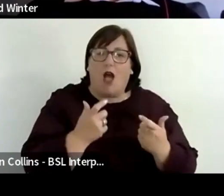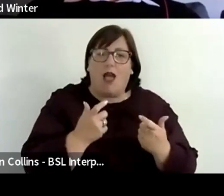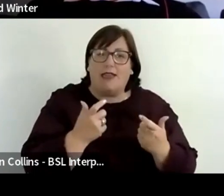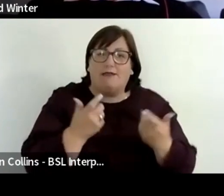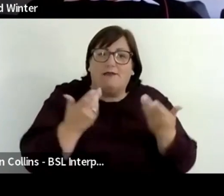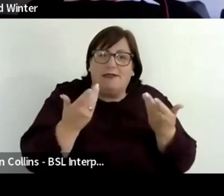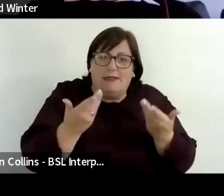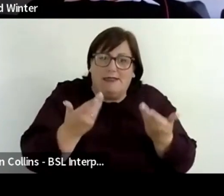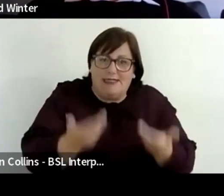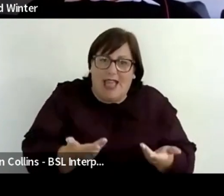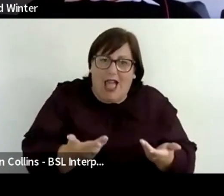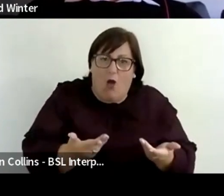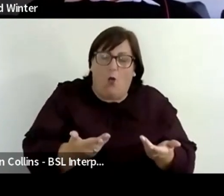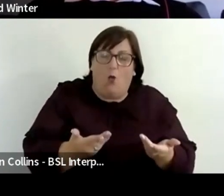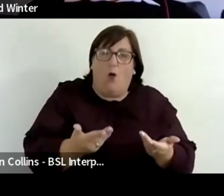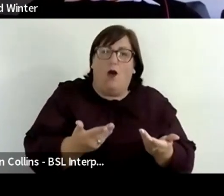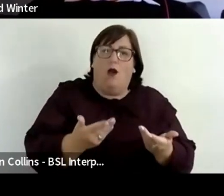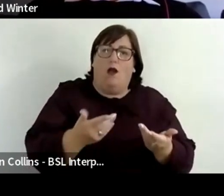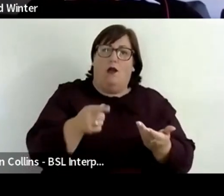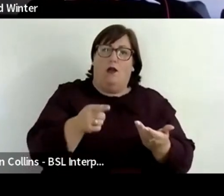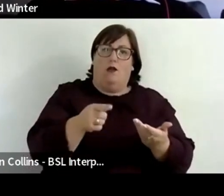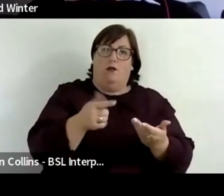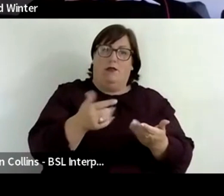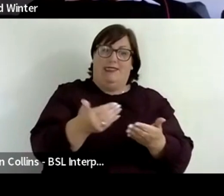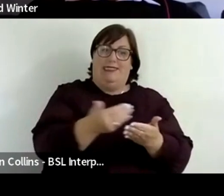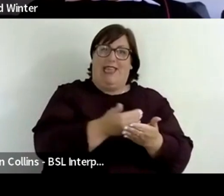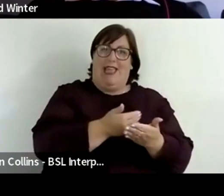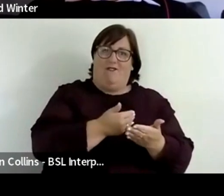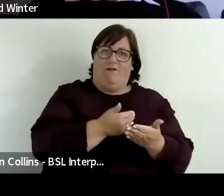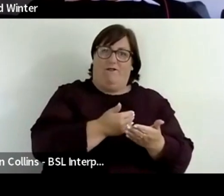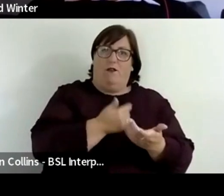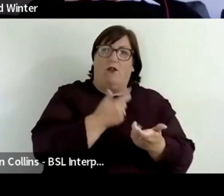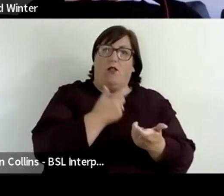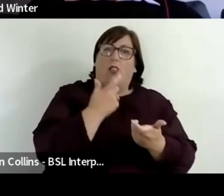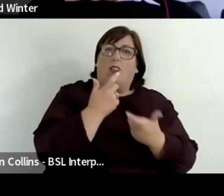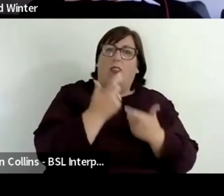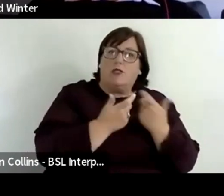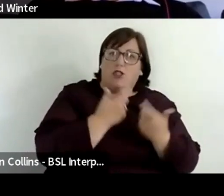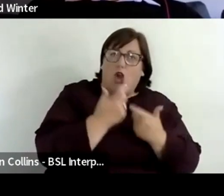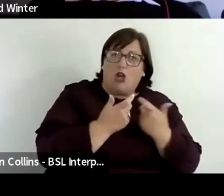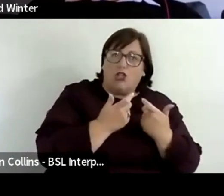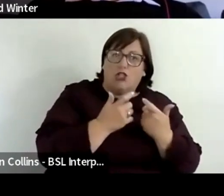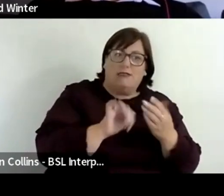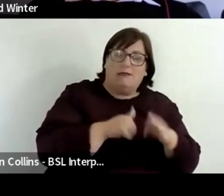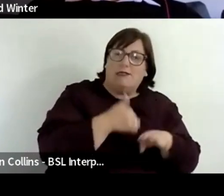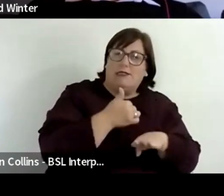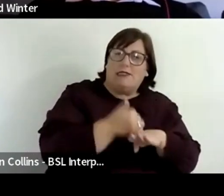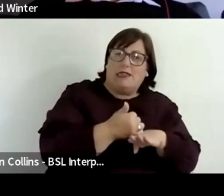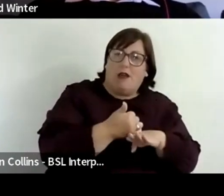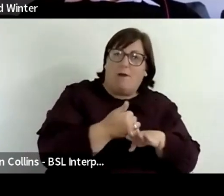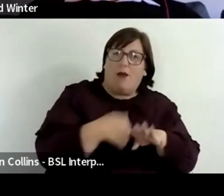you can save the search and set up alerts for that type of vacancy.